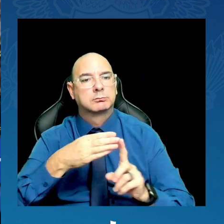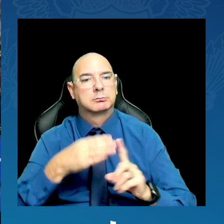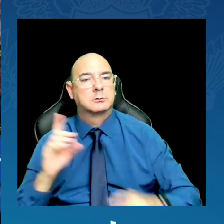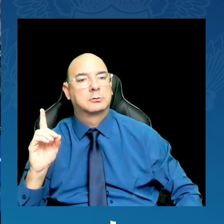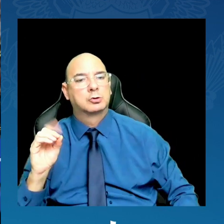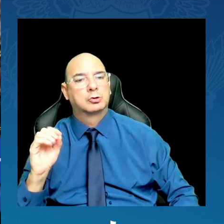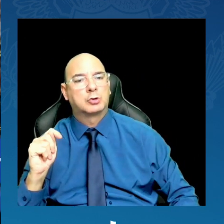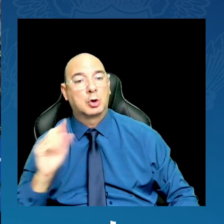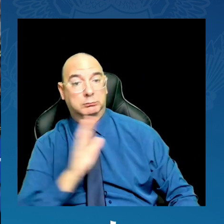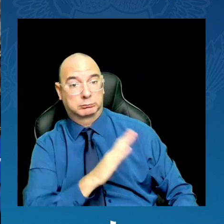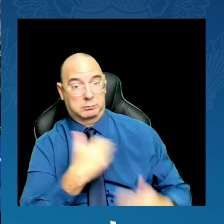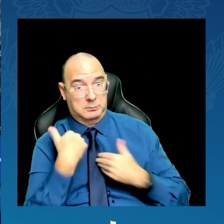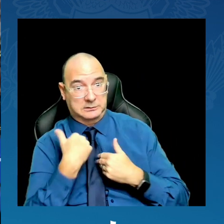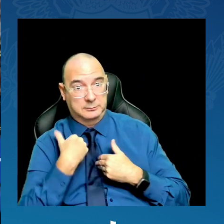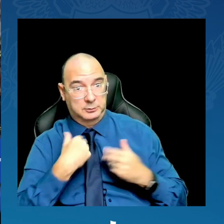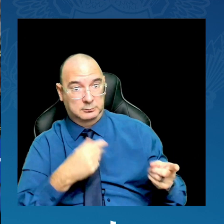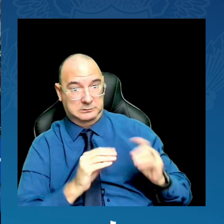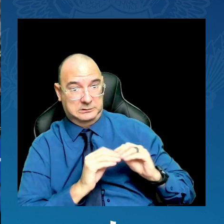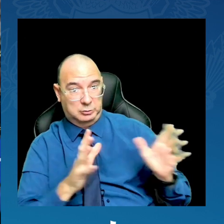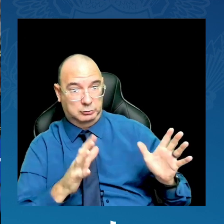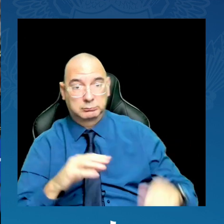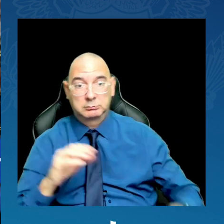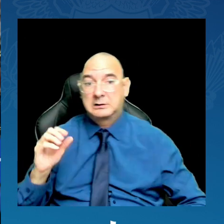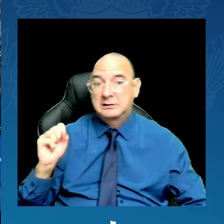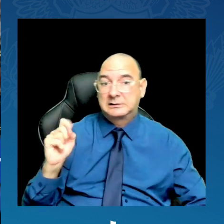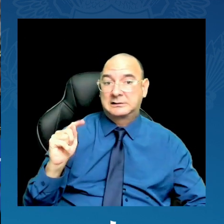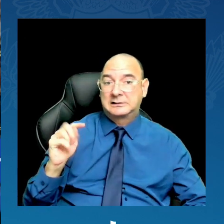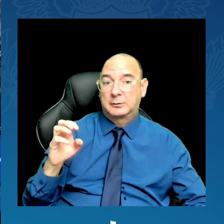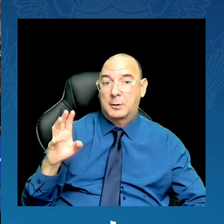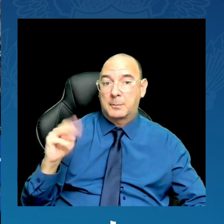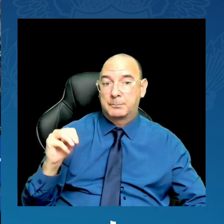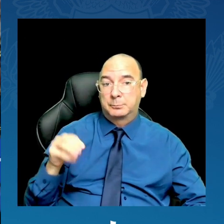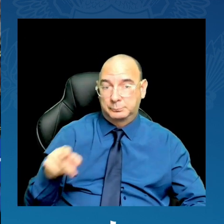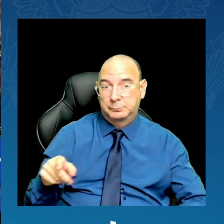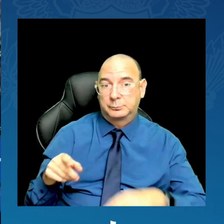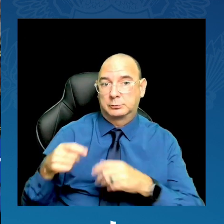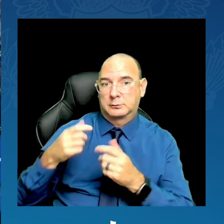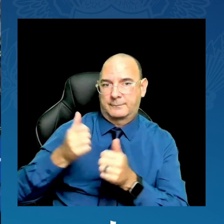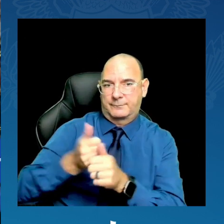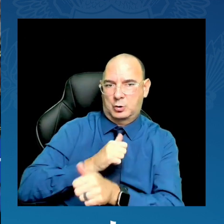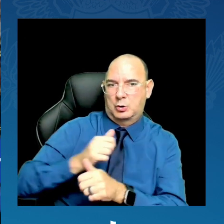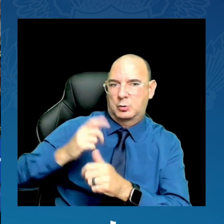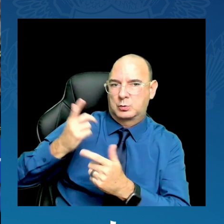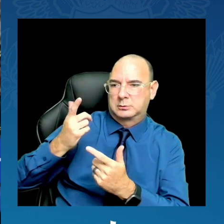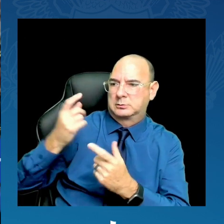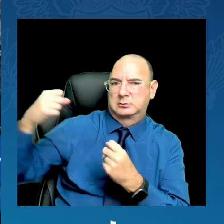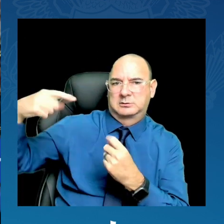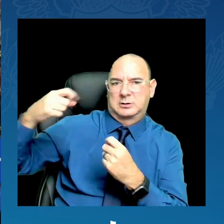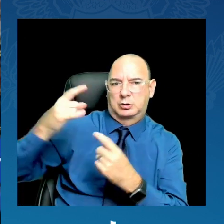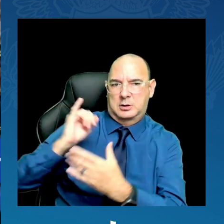and avoiding signal interference very clearly. FCC. But when we get into other commercial areas